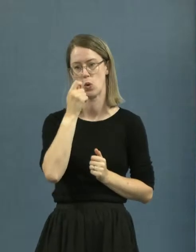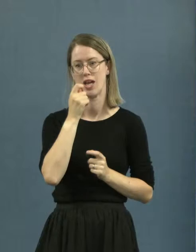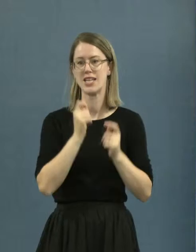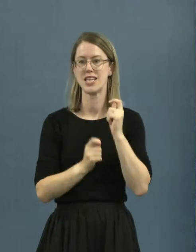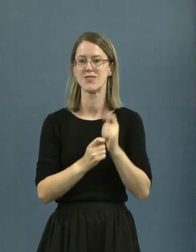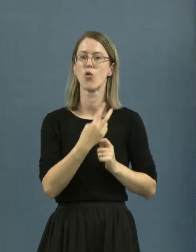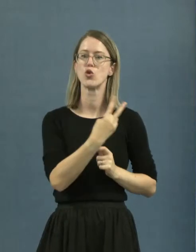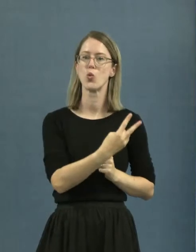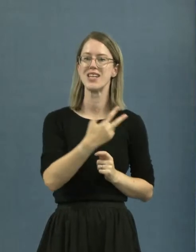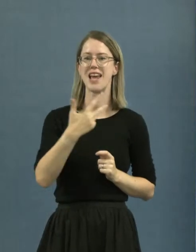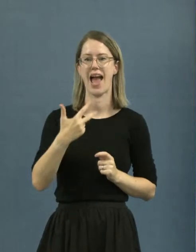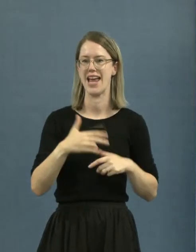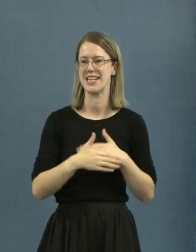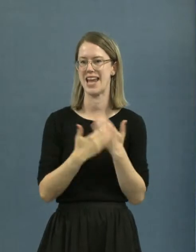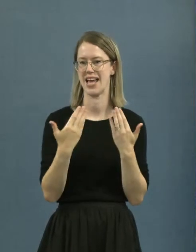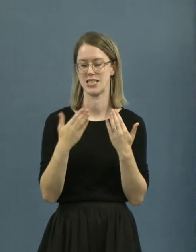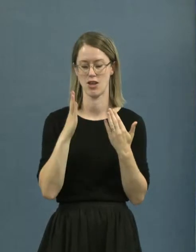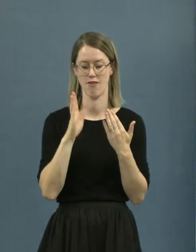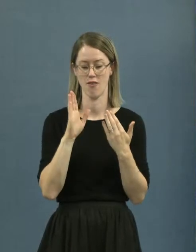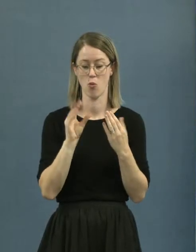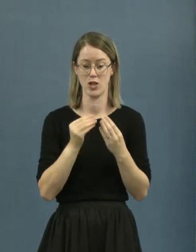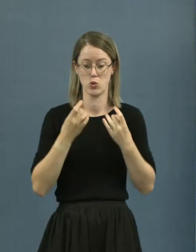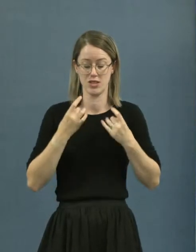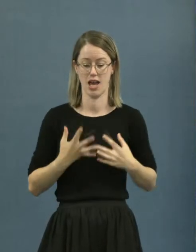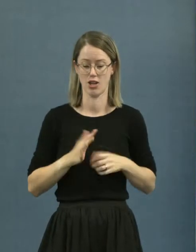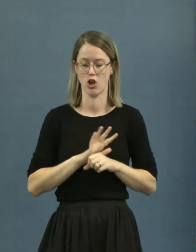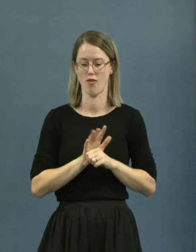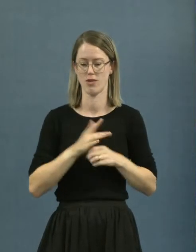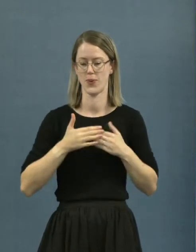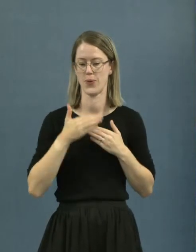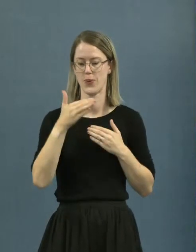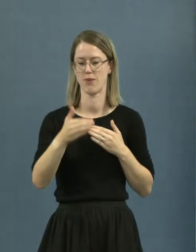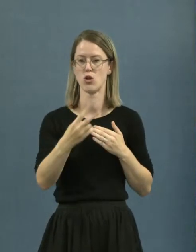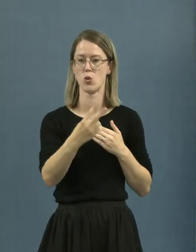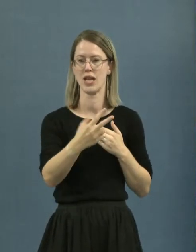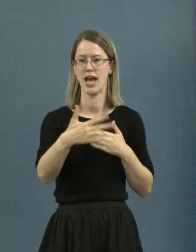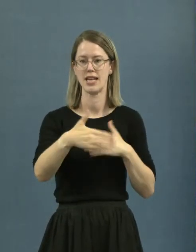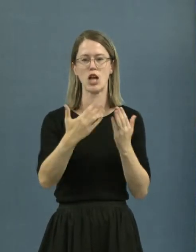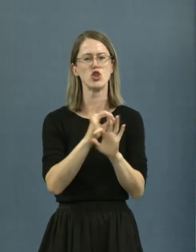from when your symptoms started